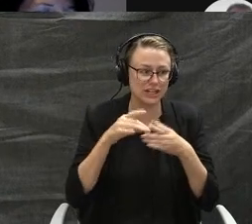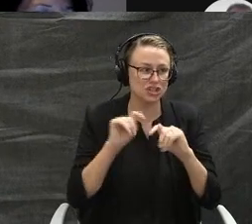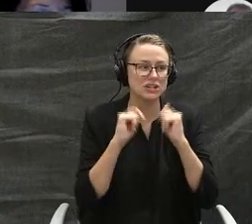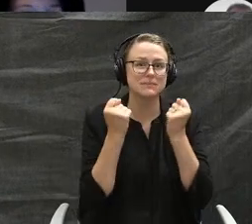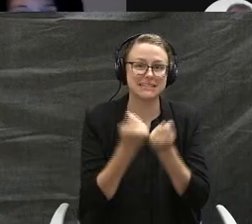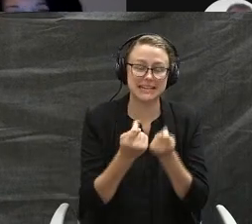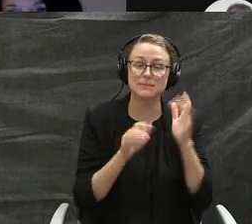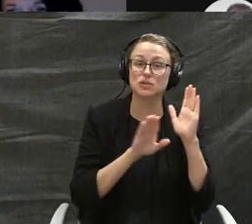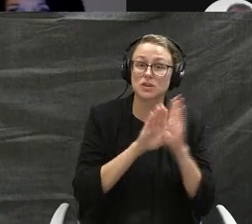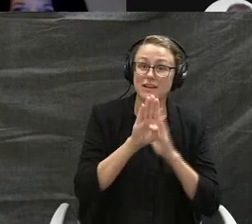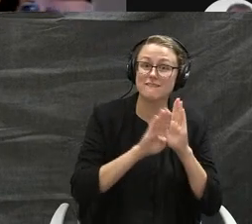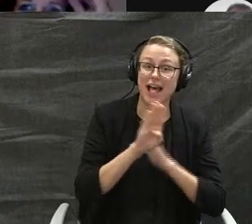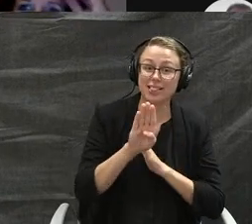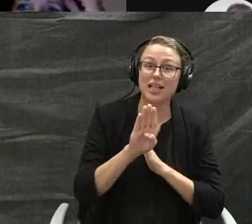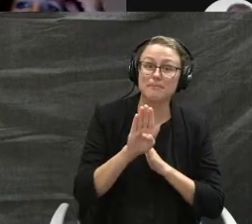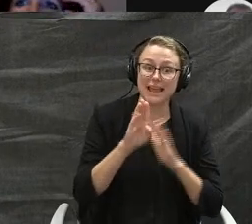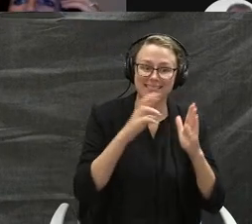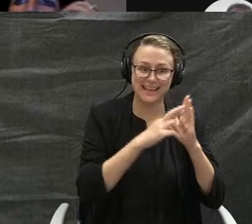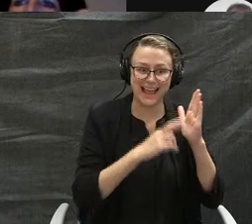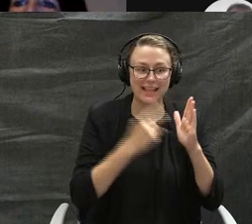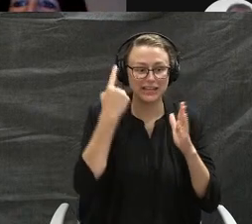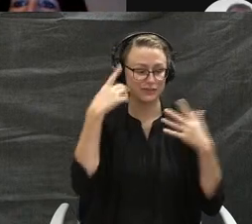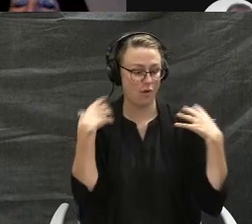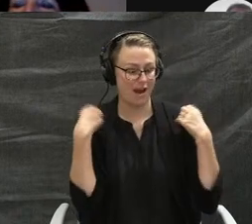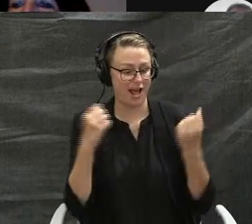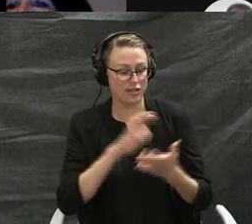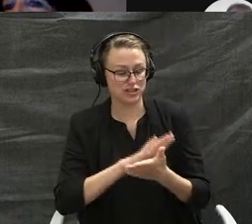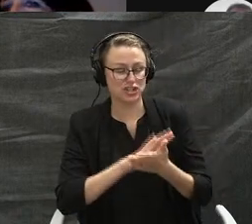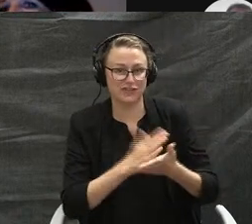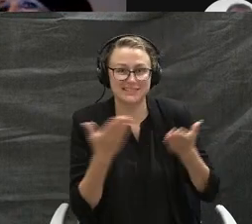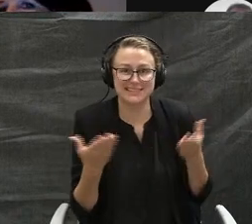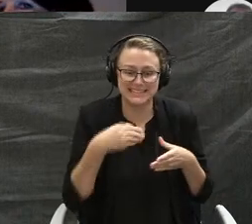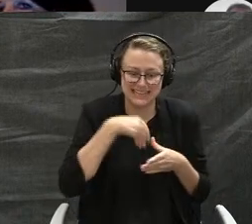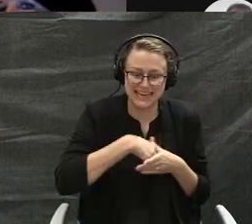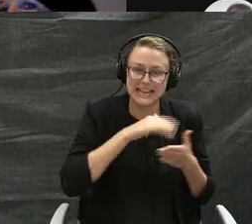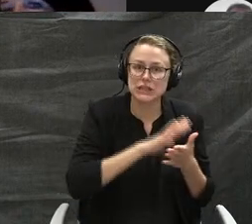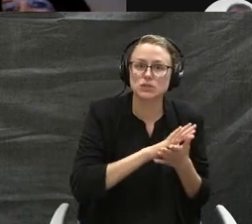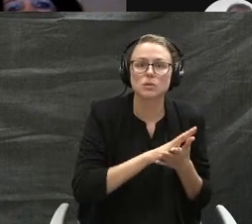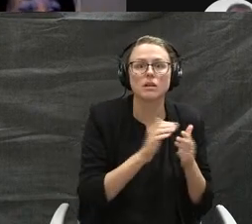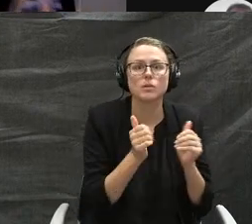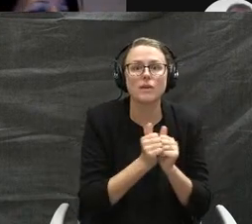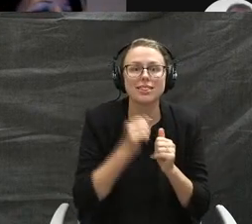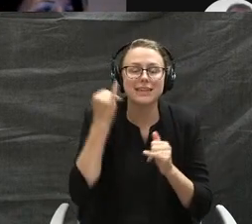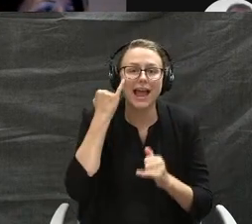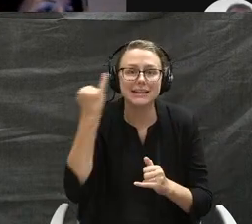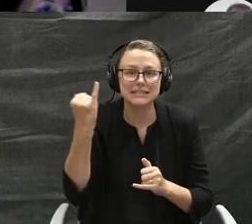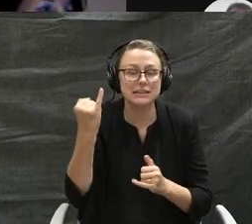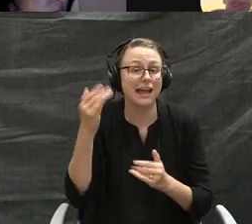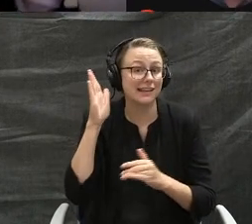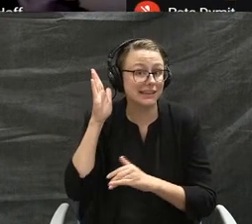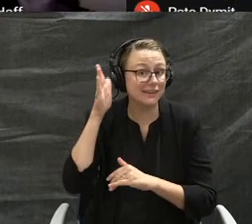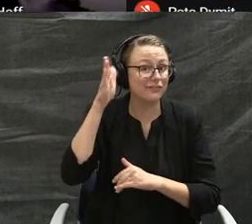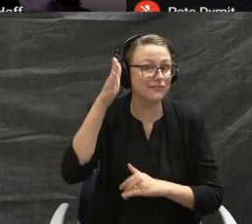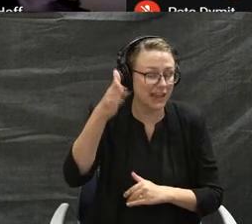developing guidelines for health services at the schools with the idea that eventually we will be having in person learning, going